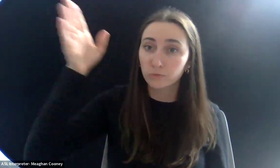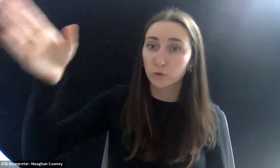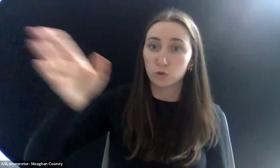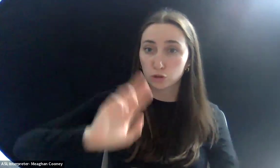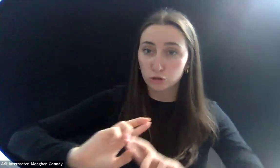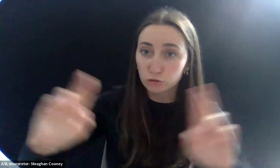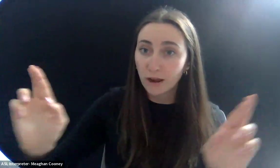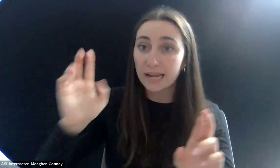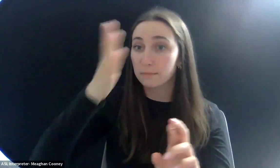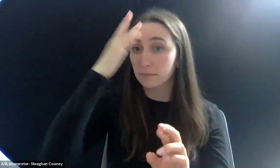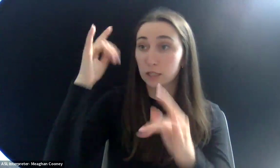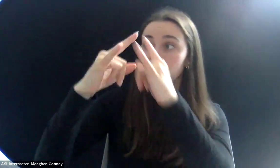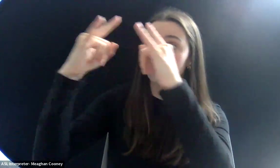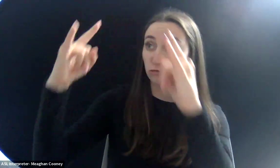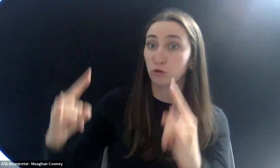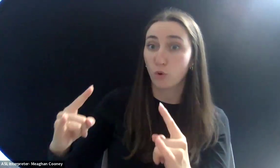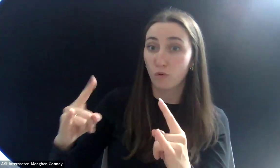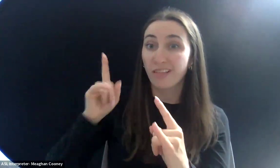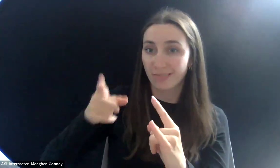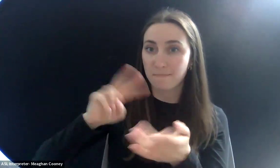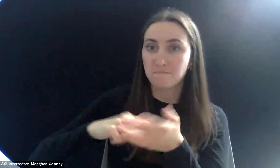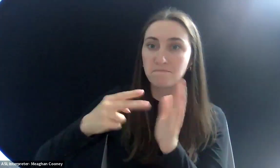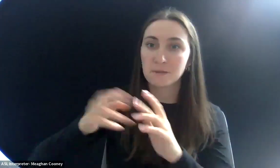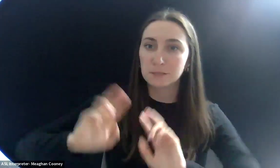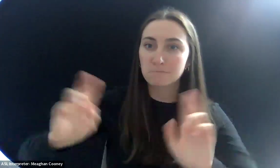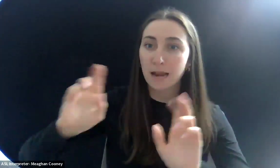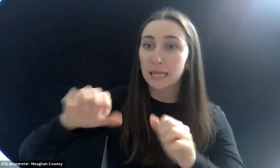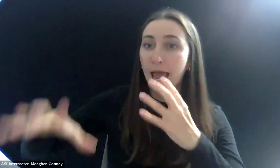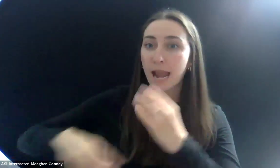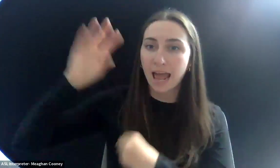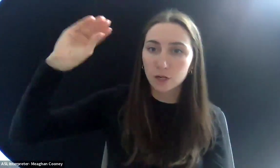same roof is also a good candidate for for solar systems in the future.